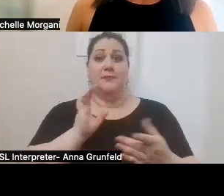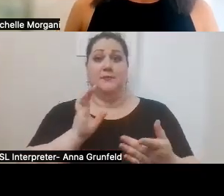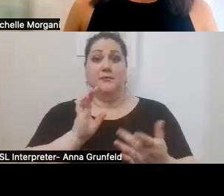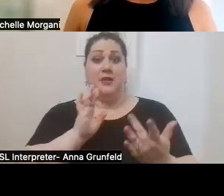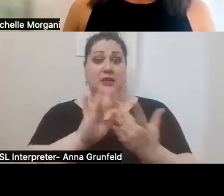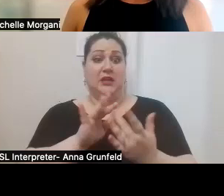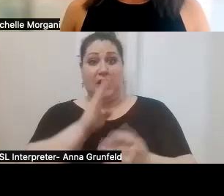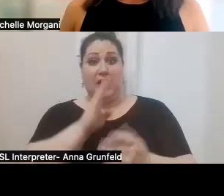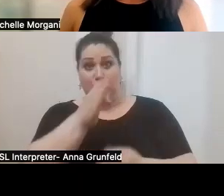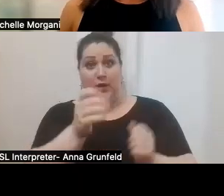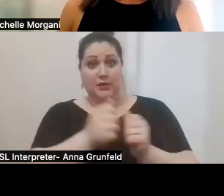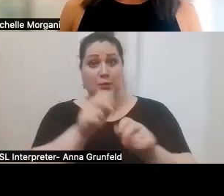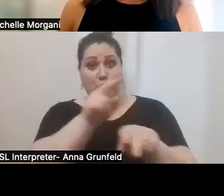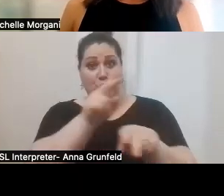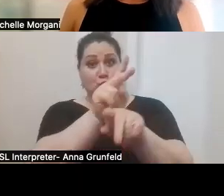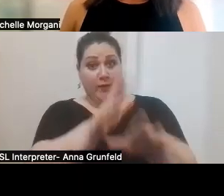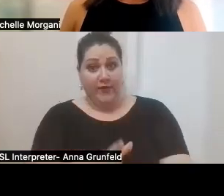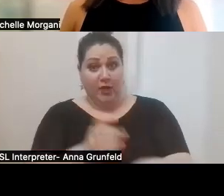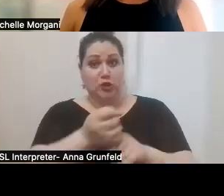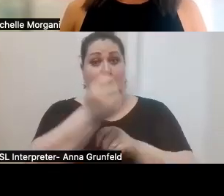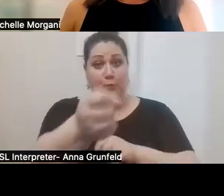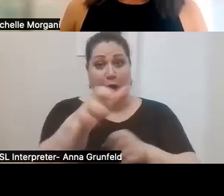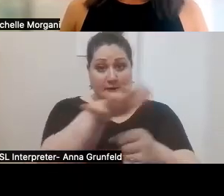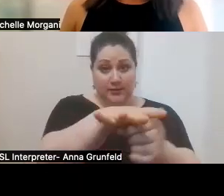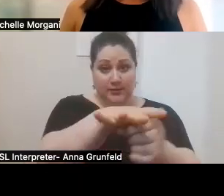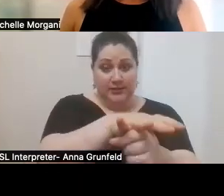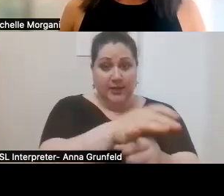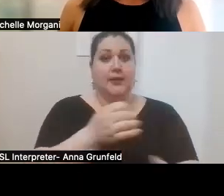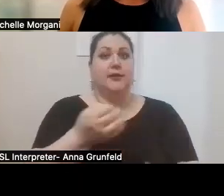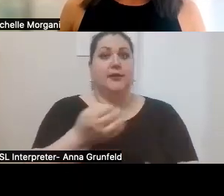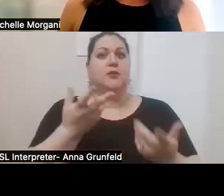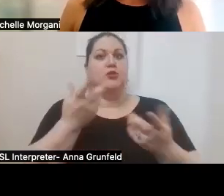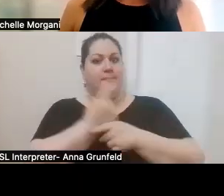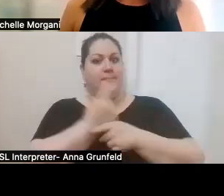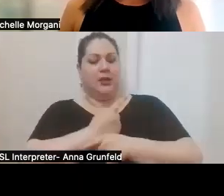you know, ensuring that the student has, you know, is able to utilize the potential accommodations